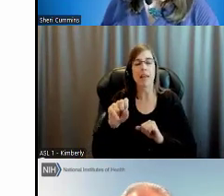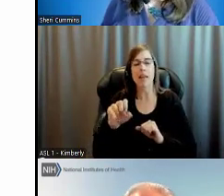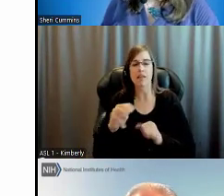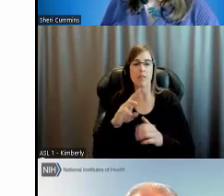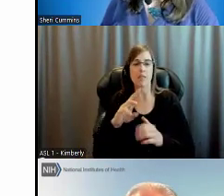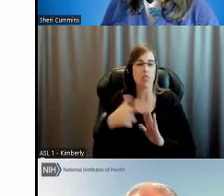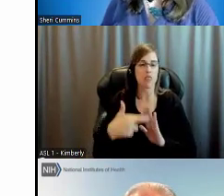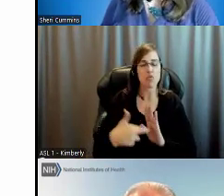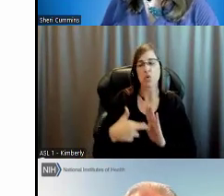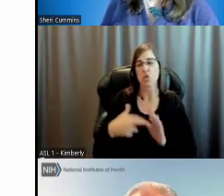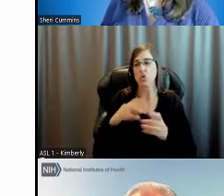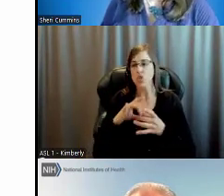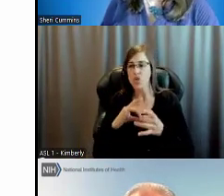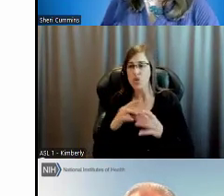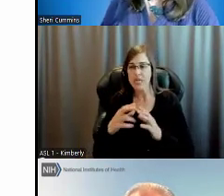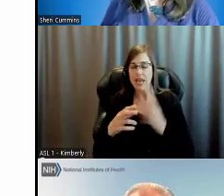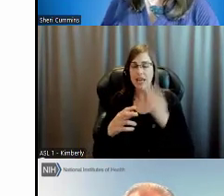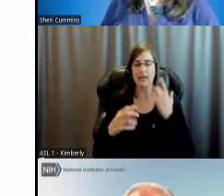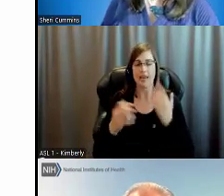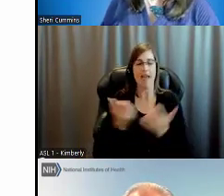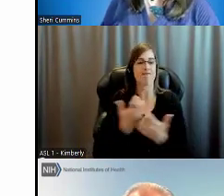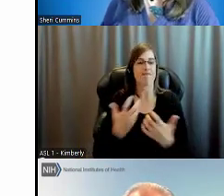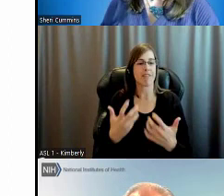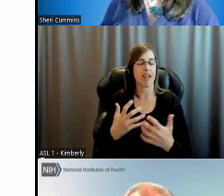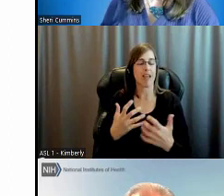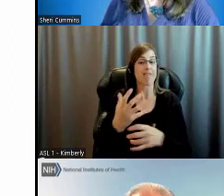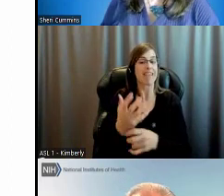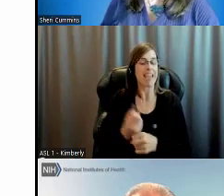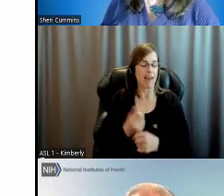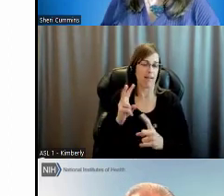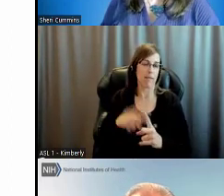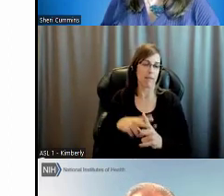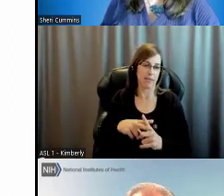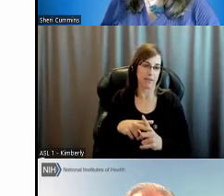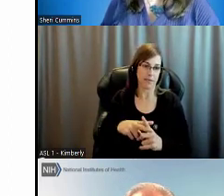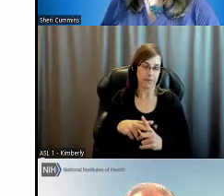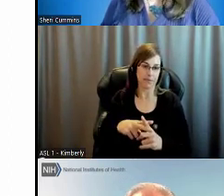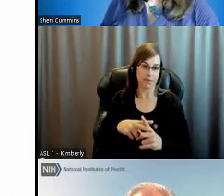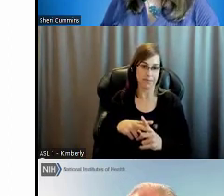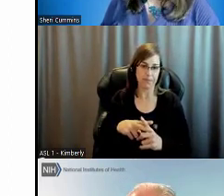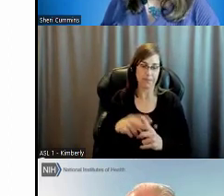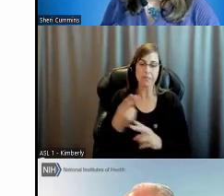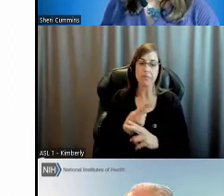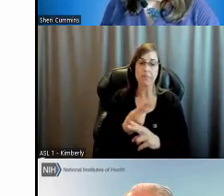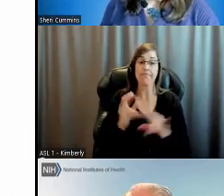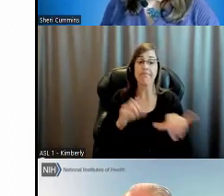of all the associated logistics of getting in an application. They use a standard due date schedule,